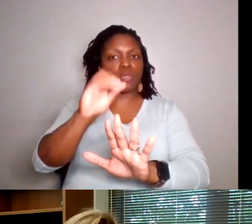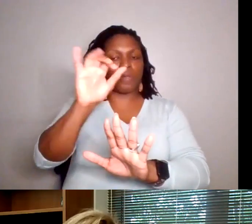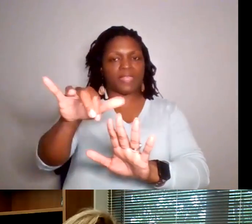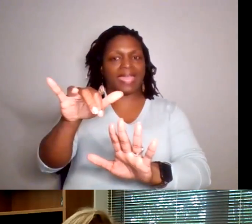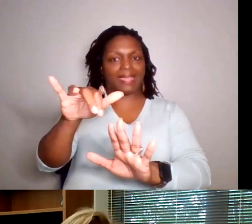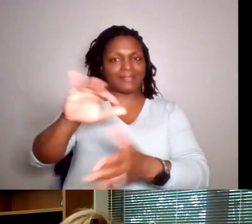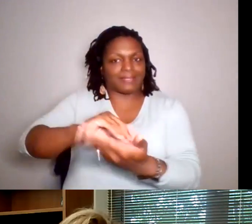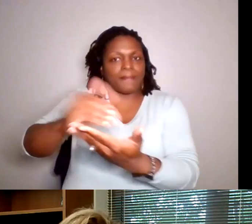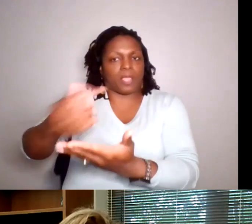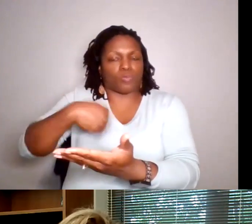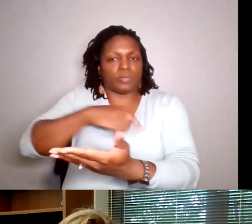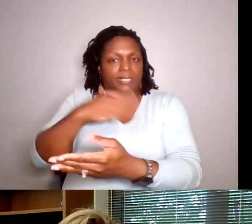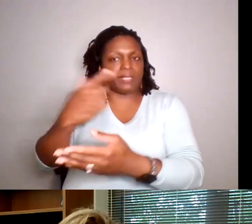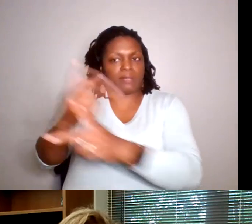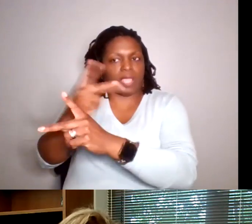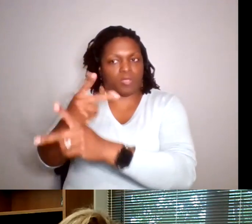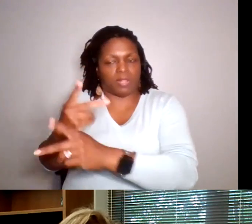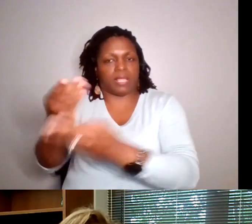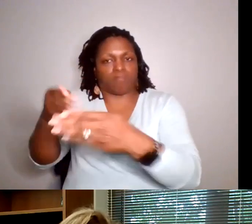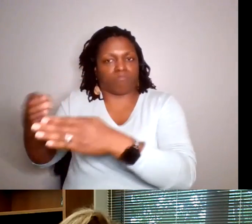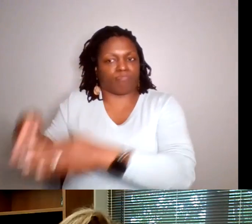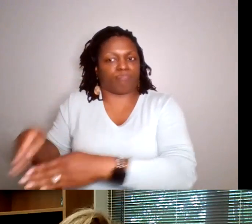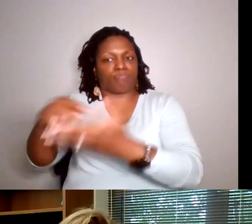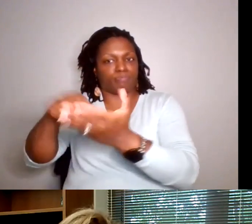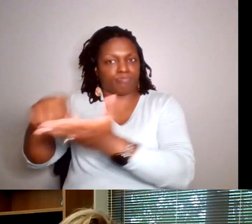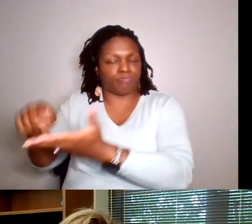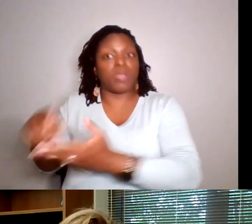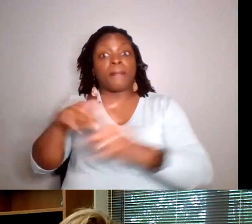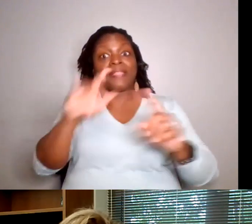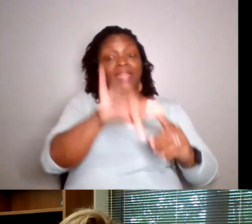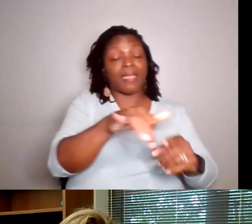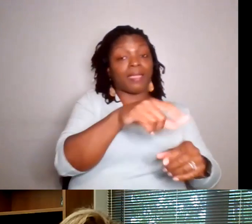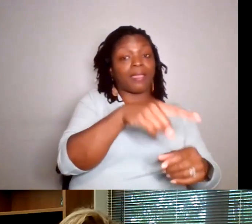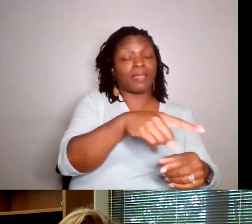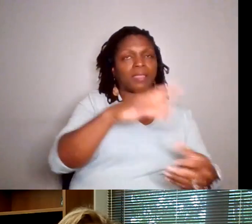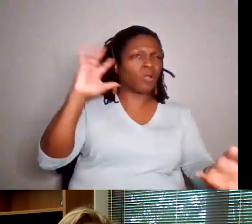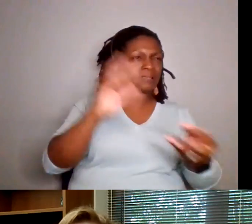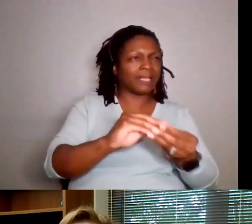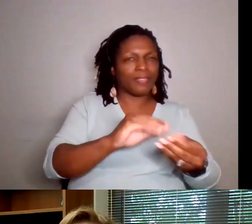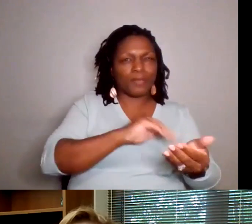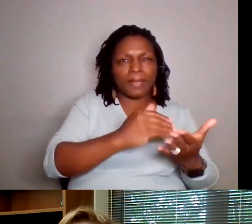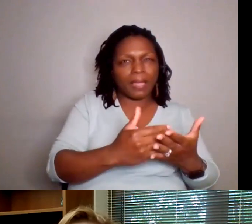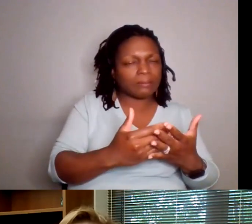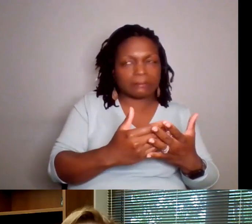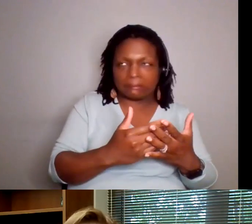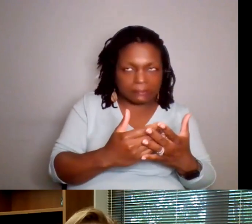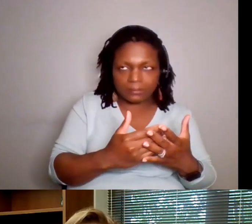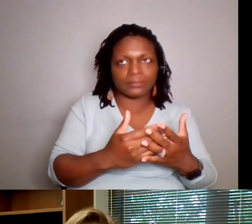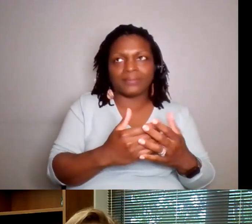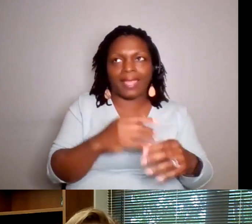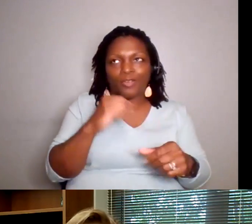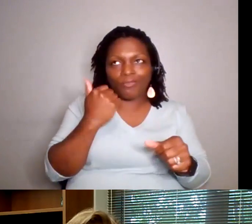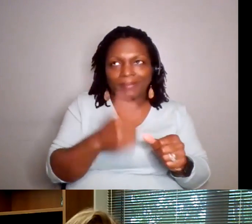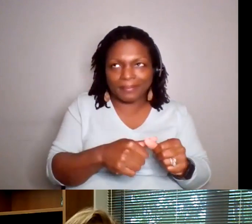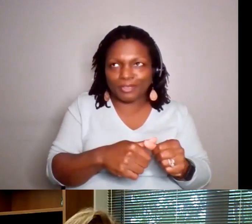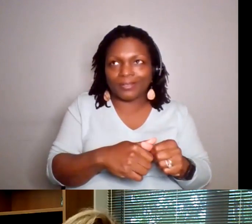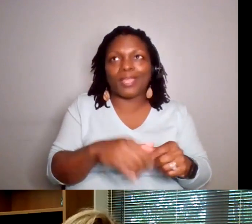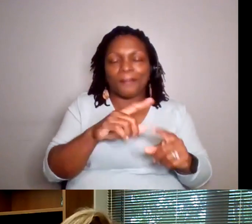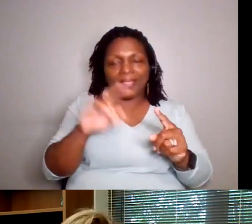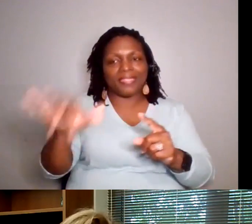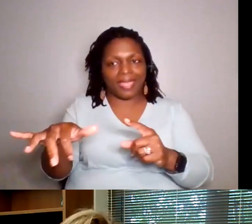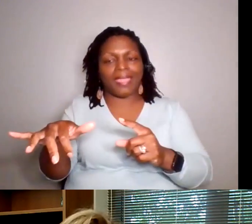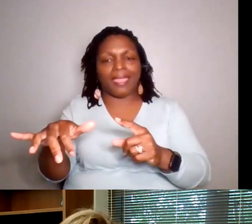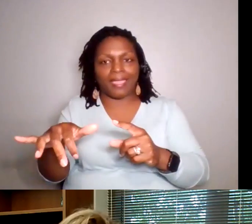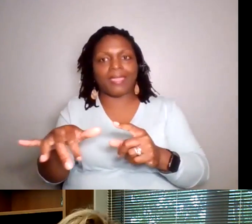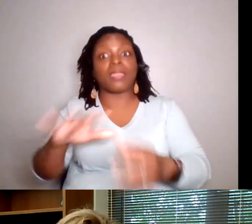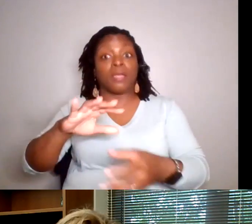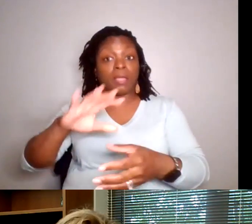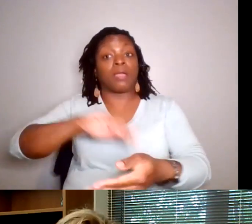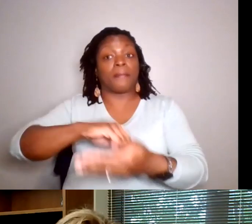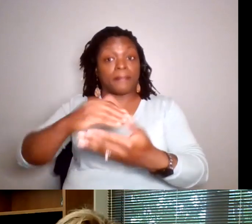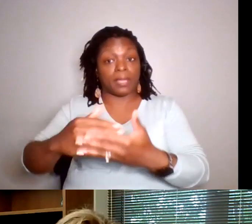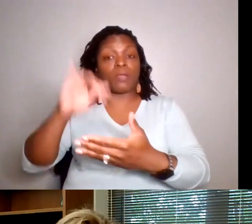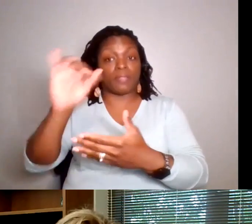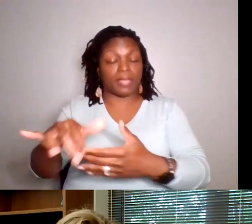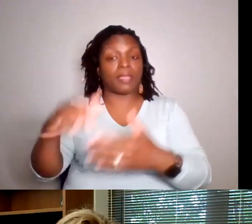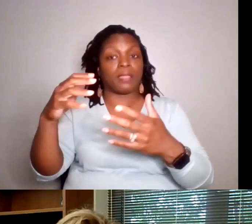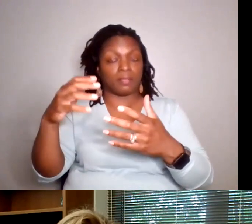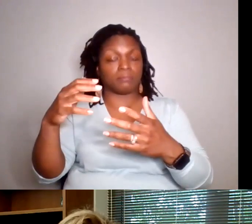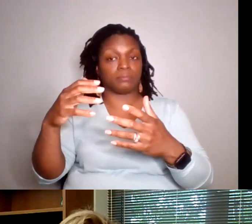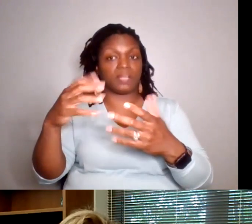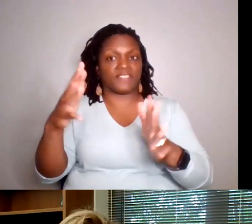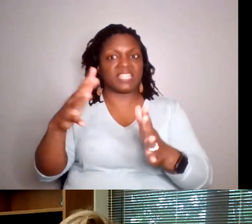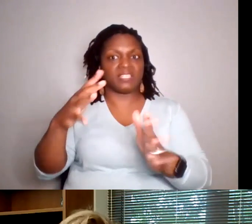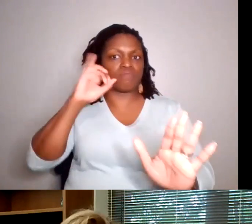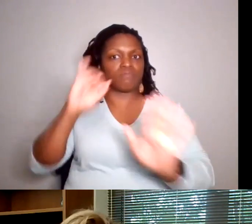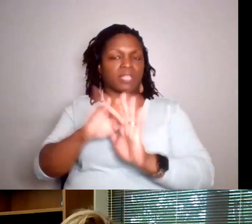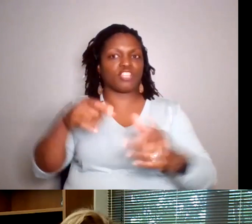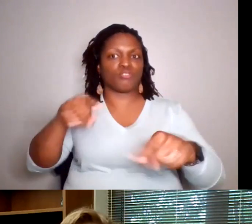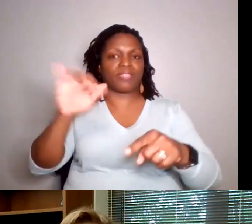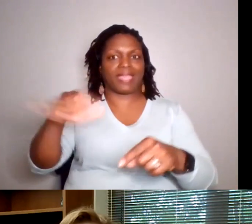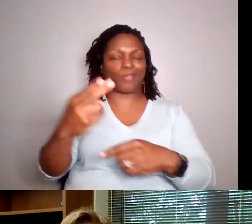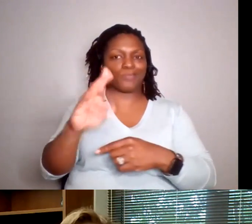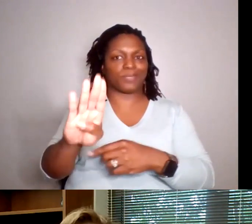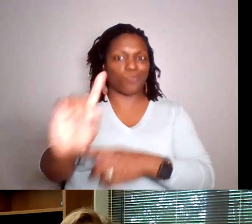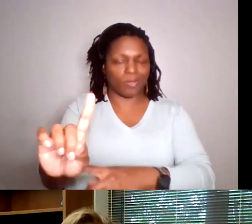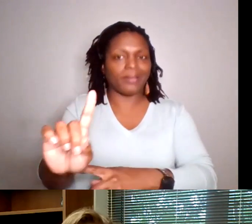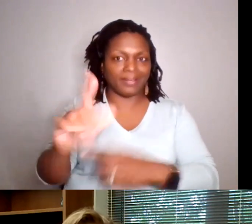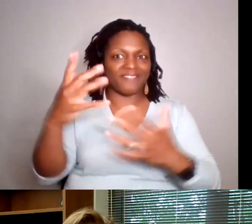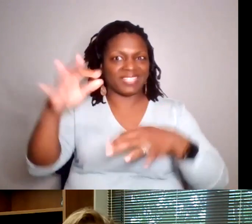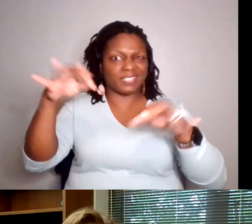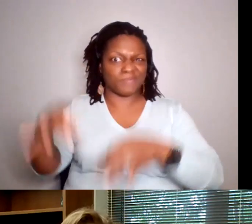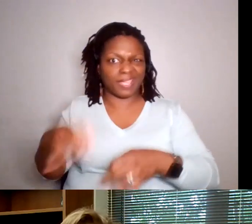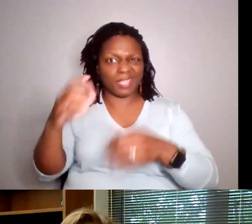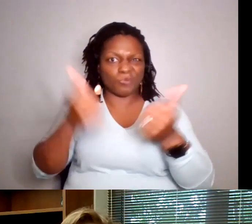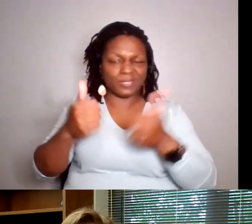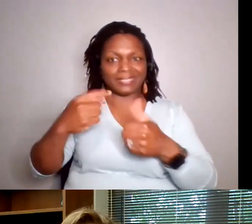So. Yes, and if the entire amount can't remember they've specific about but that entire amount that was allocated in House Bill one will be distributed across ics. then i'll take the second question it says I keep losing my